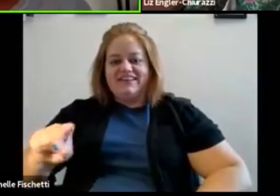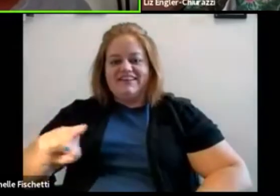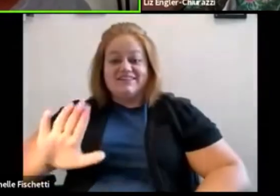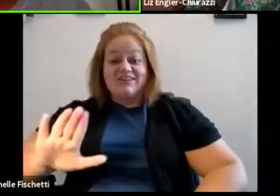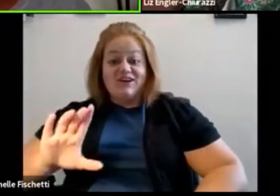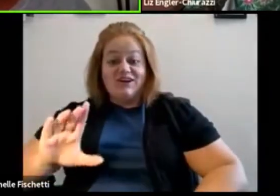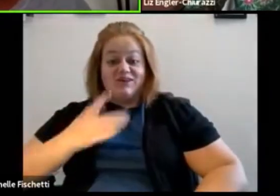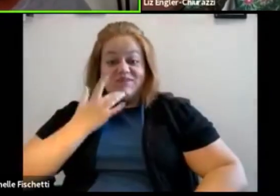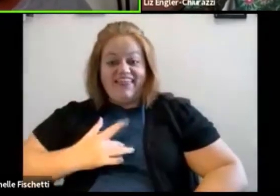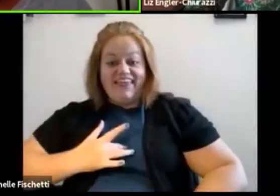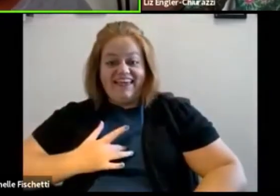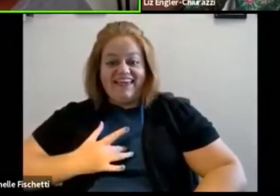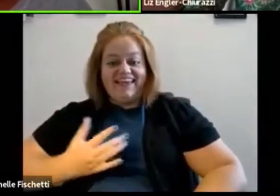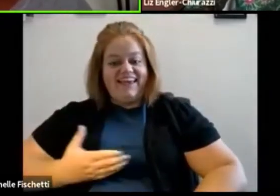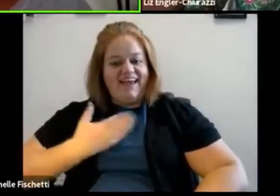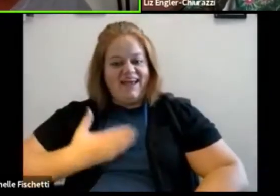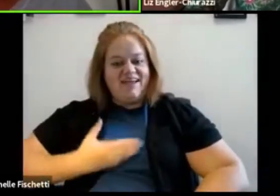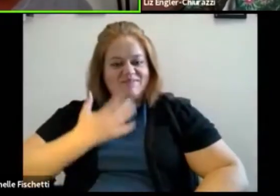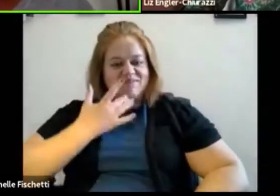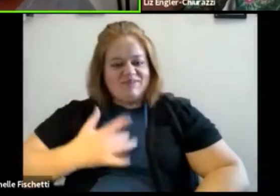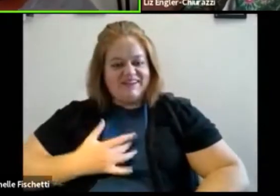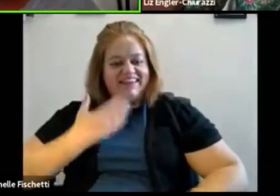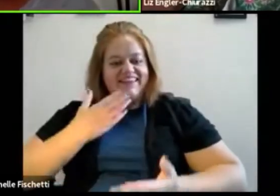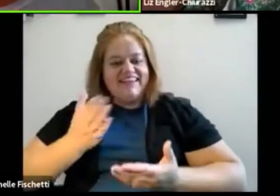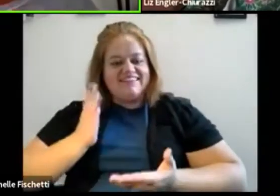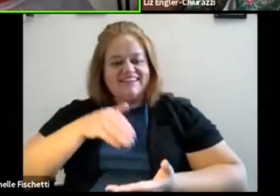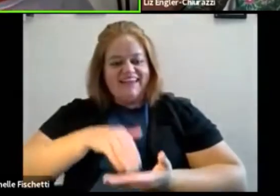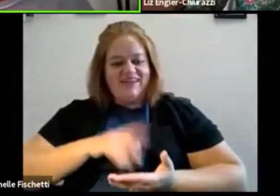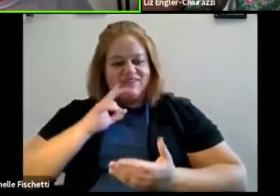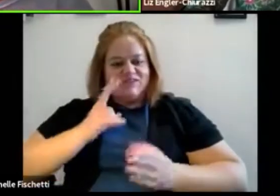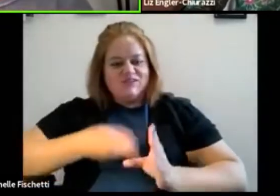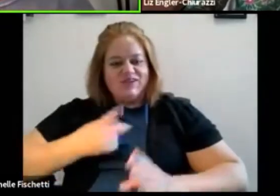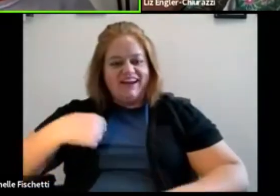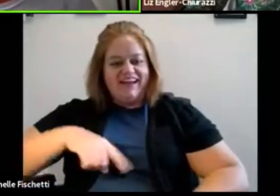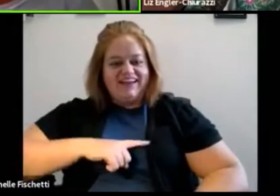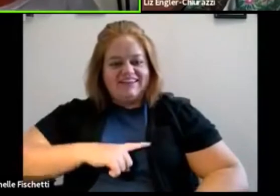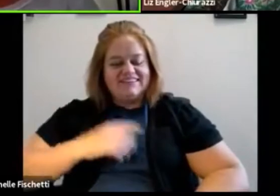birthday, thanks again for being here with us. I know you have some social